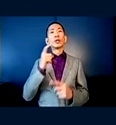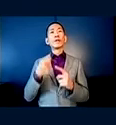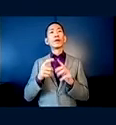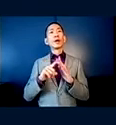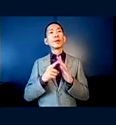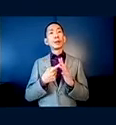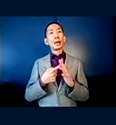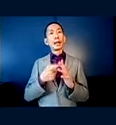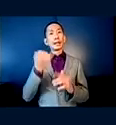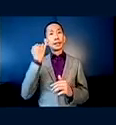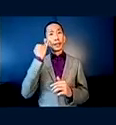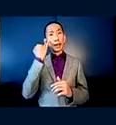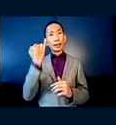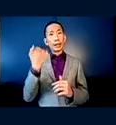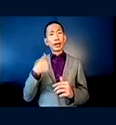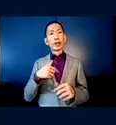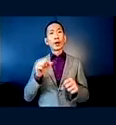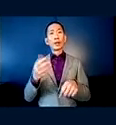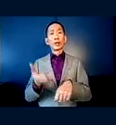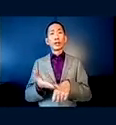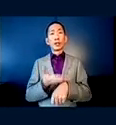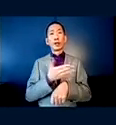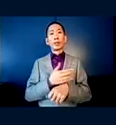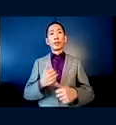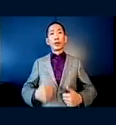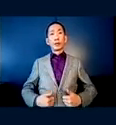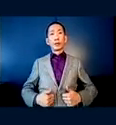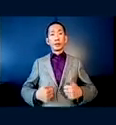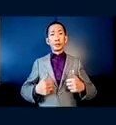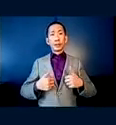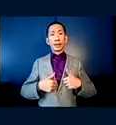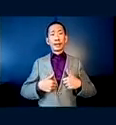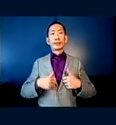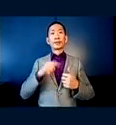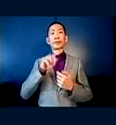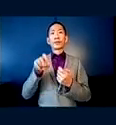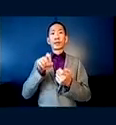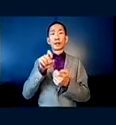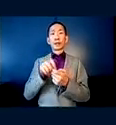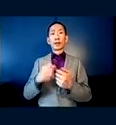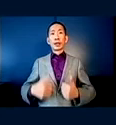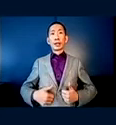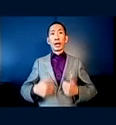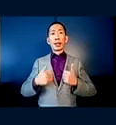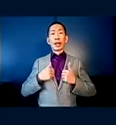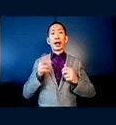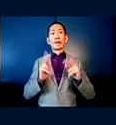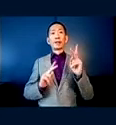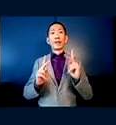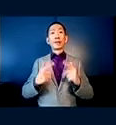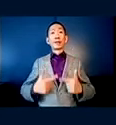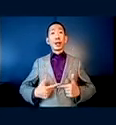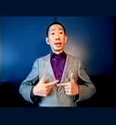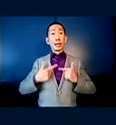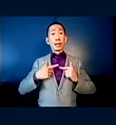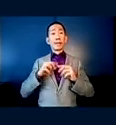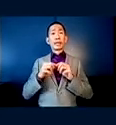LATIF GENTLEMAN -- JAMEEL, TO